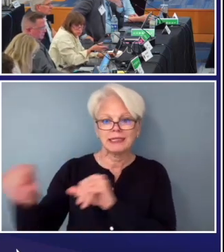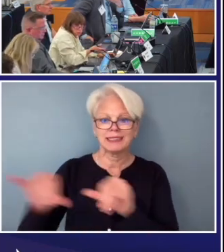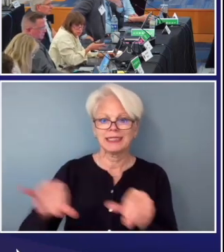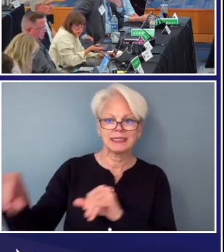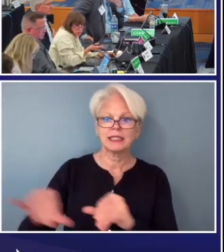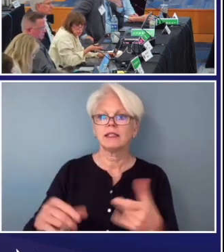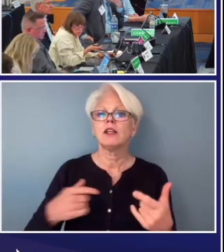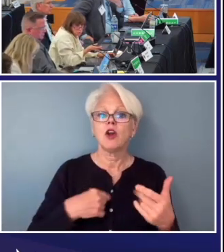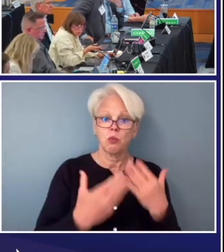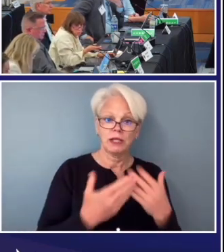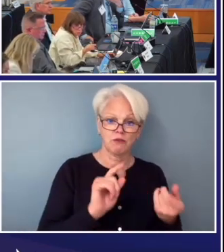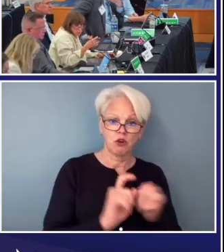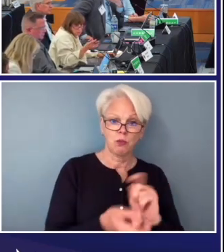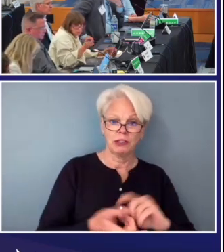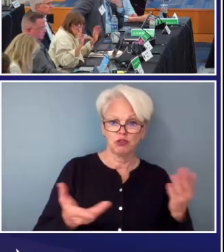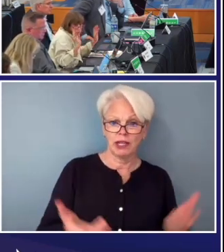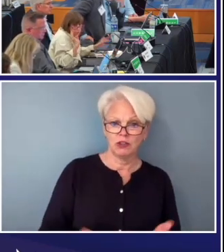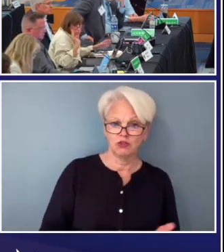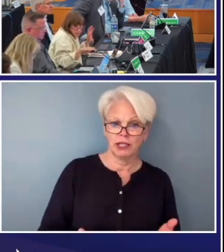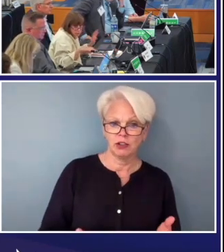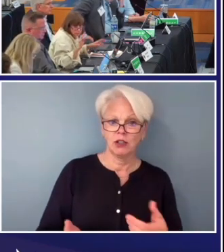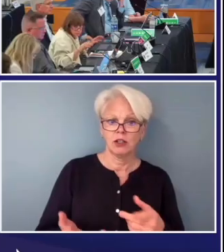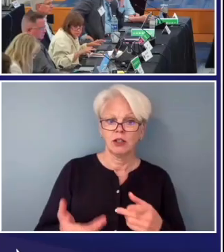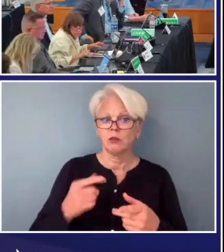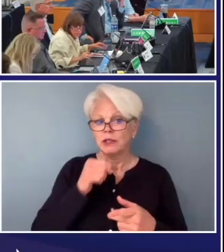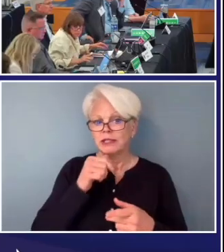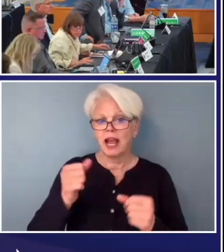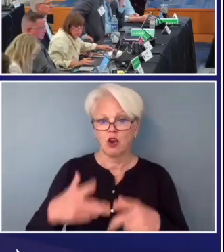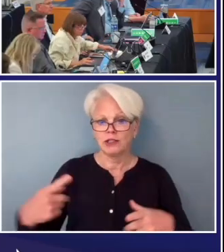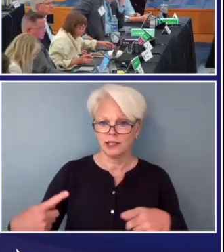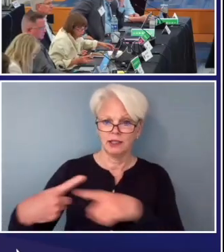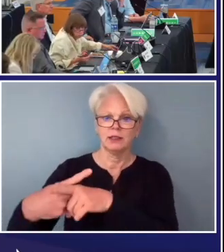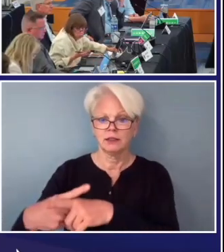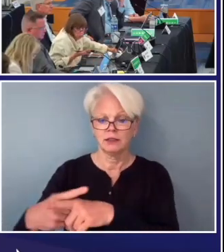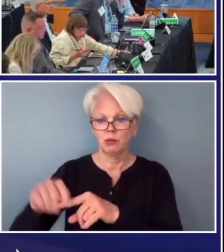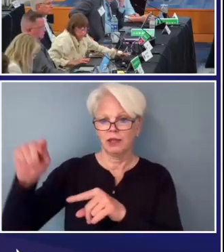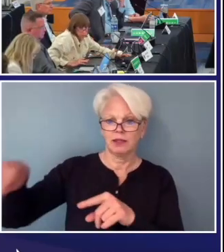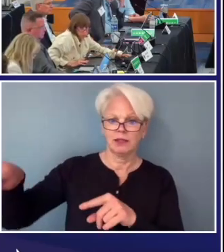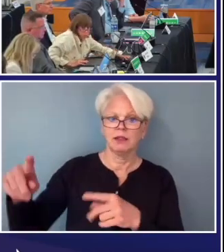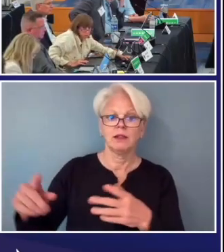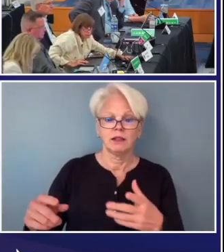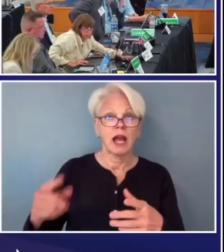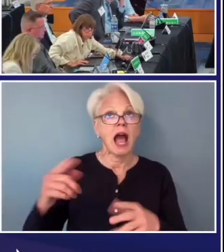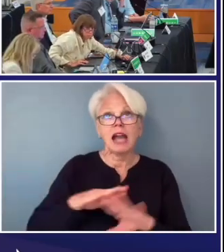changing here, we're not sort of creating an inconsistency. I don't think we are, but I'm sure we probably looked at that, but okay.